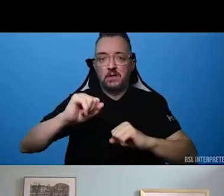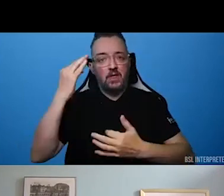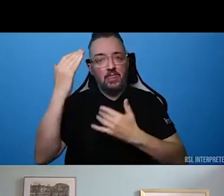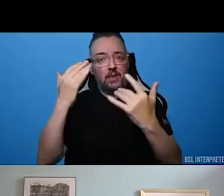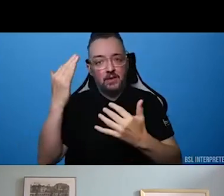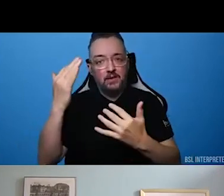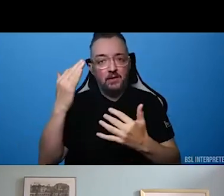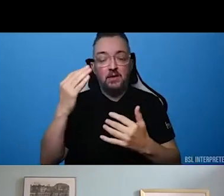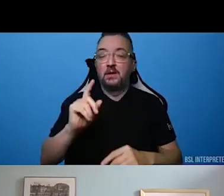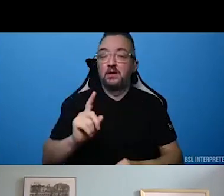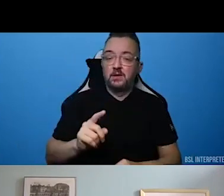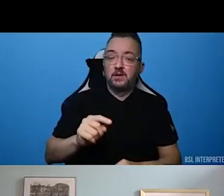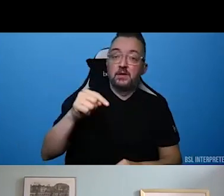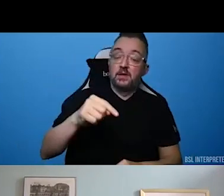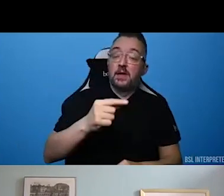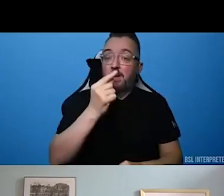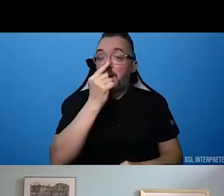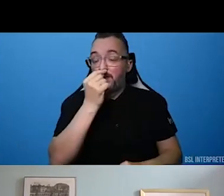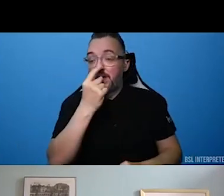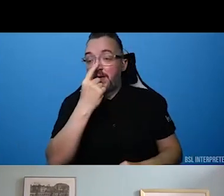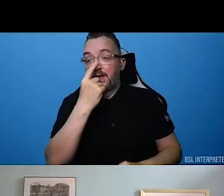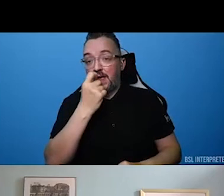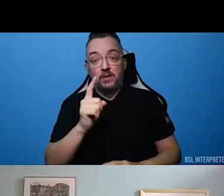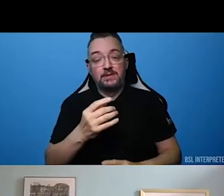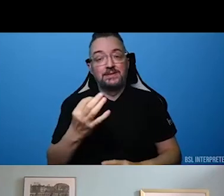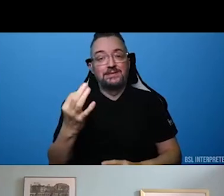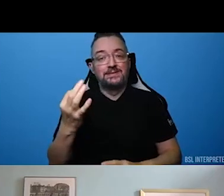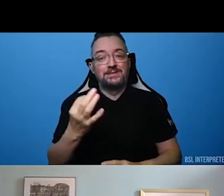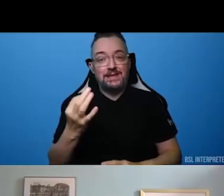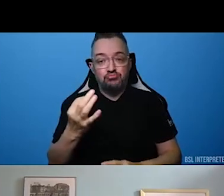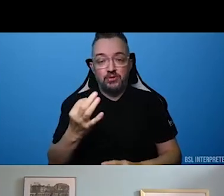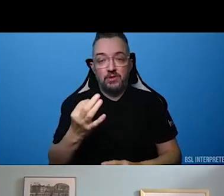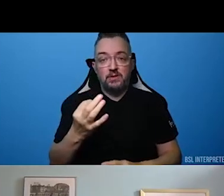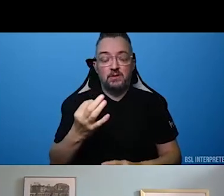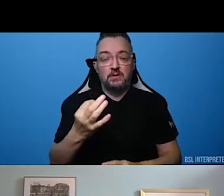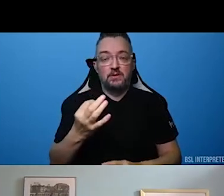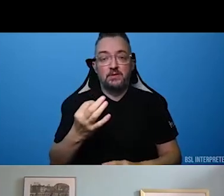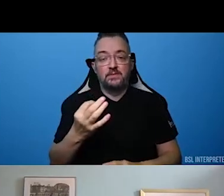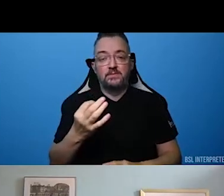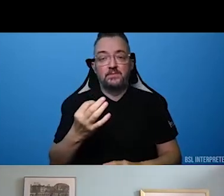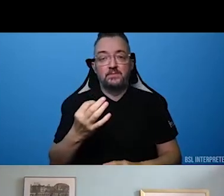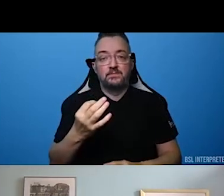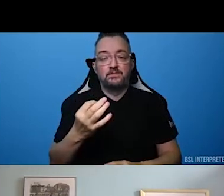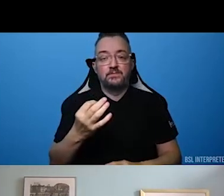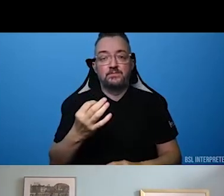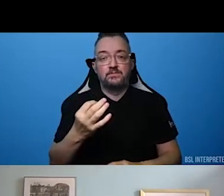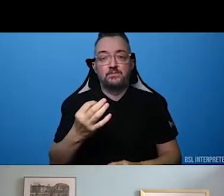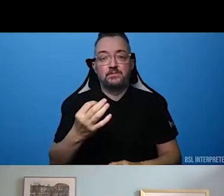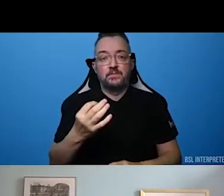And yet that can be temporary and once that exhibition goes then you know what's left